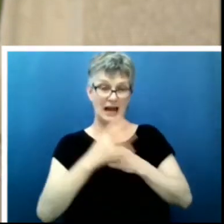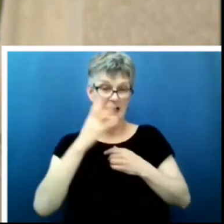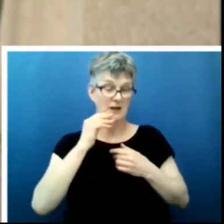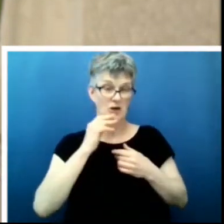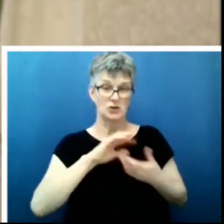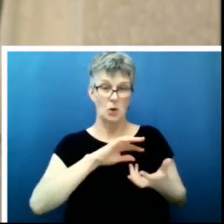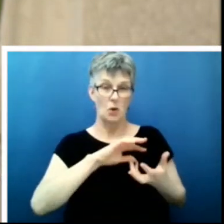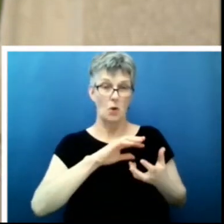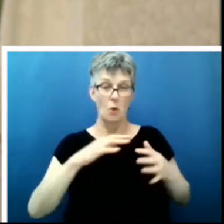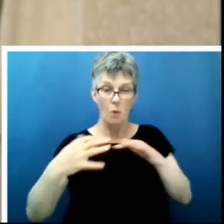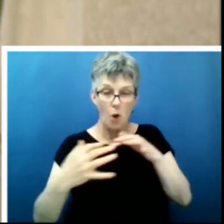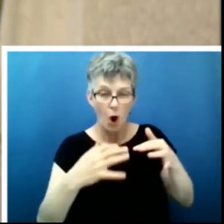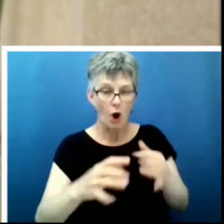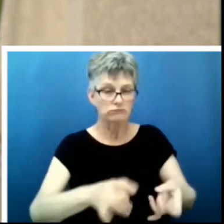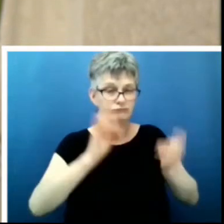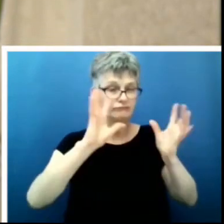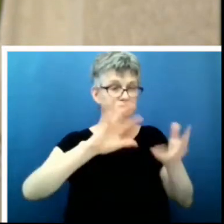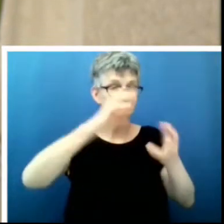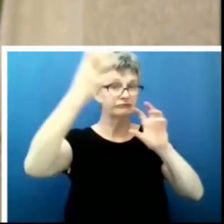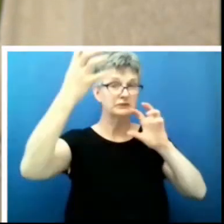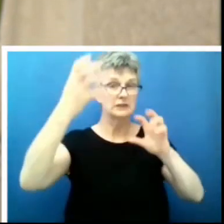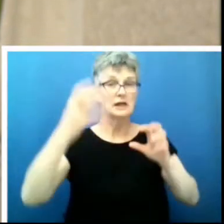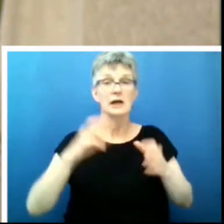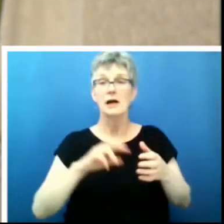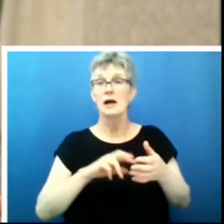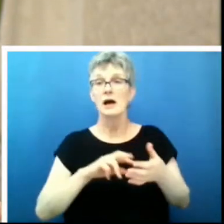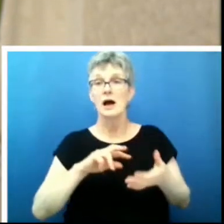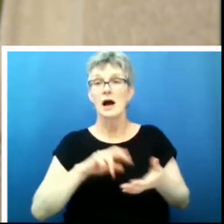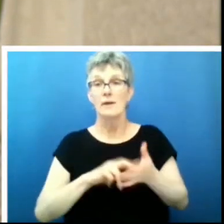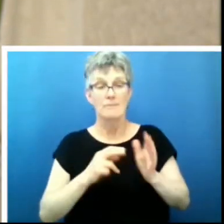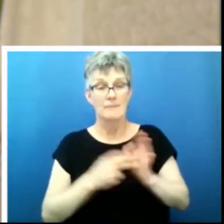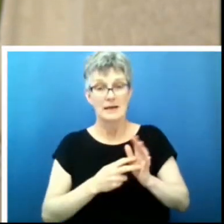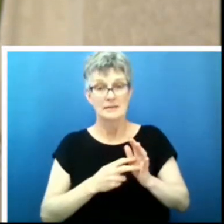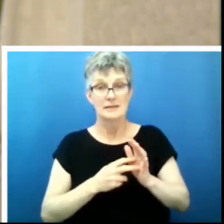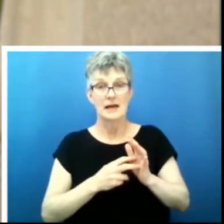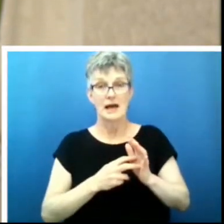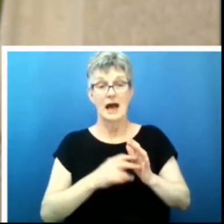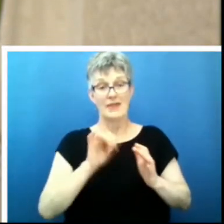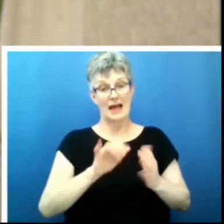and seven years later 25% of the entire school curriculum now has this.